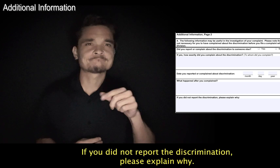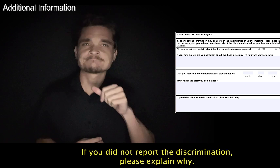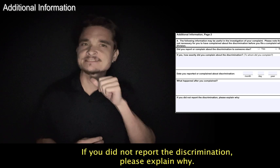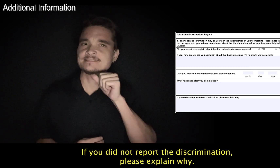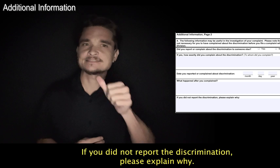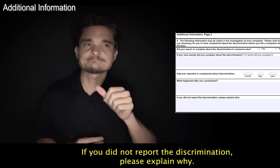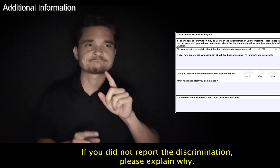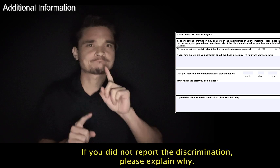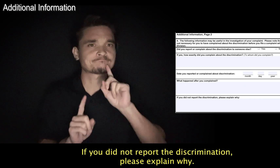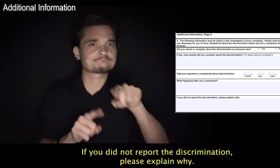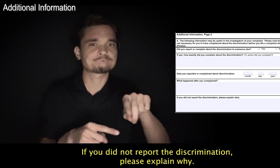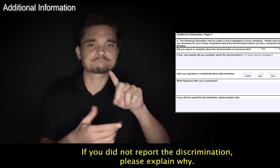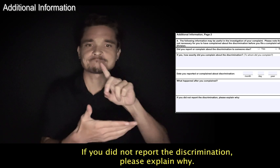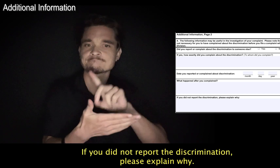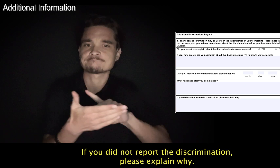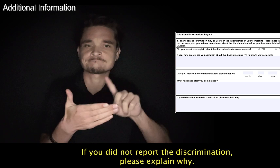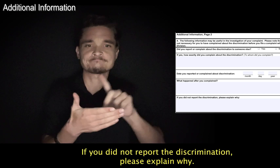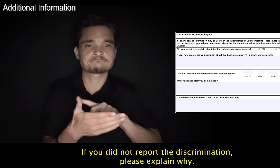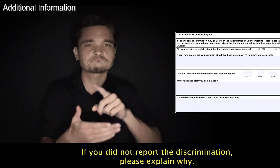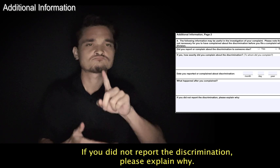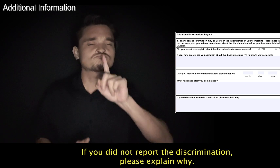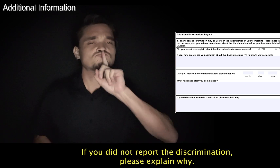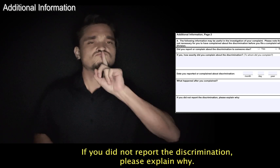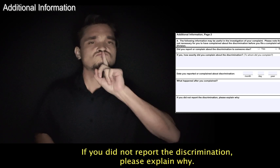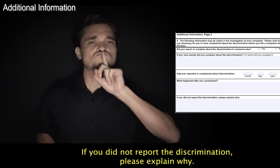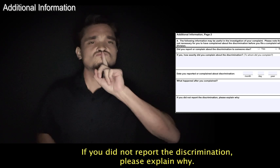If you did not report the discrimination, please explain why.